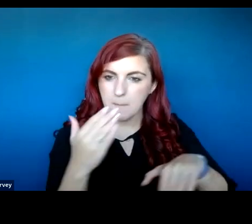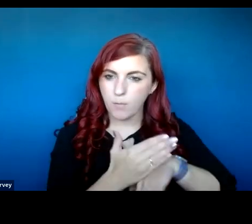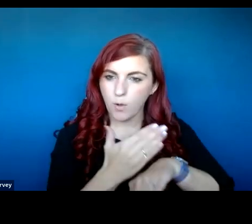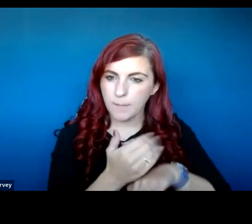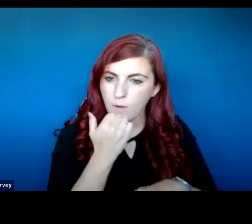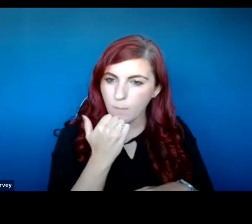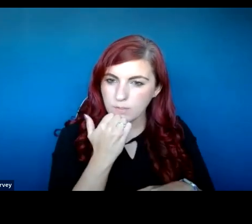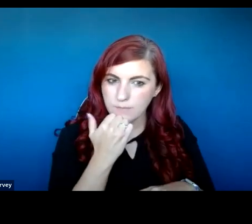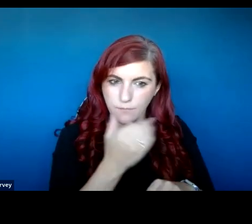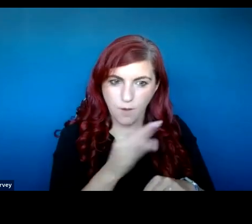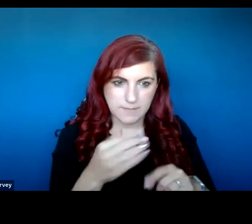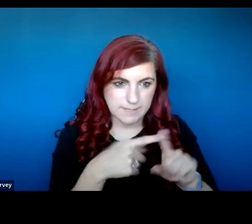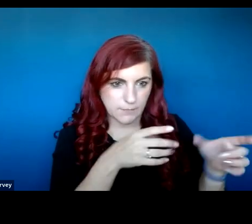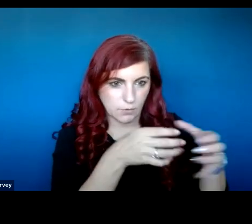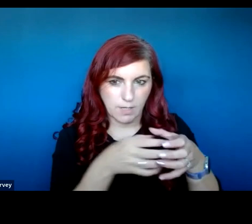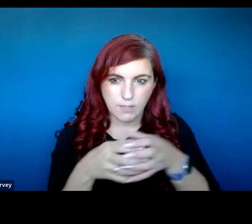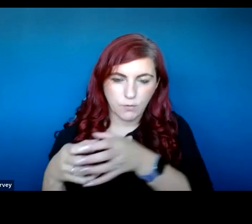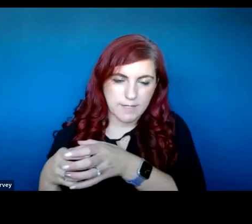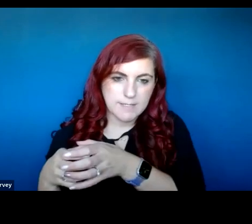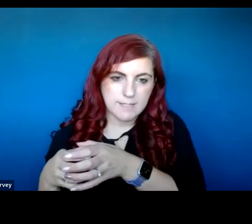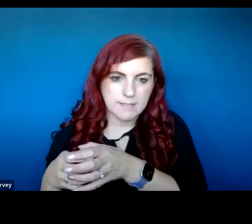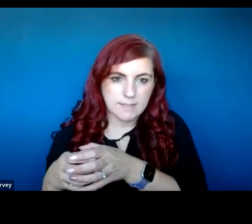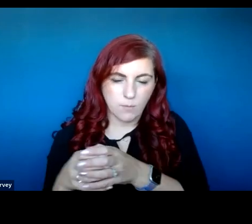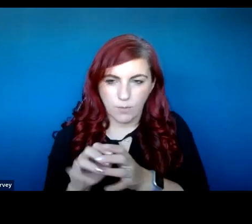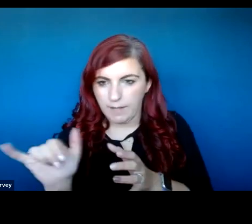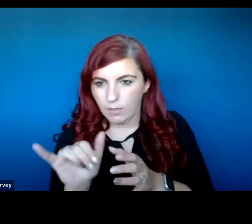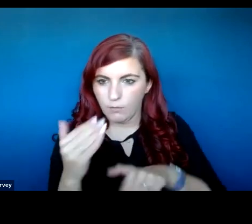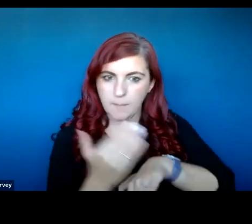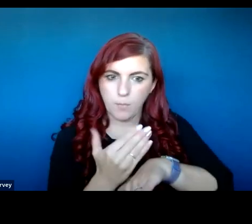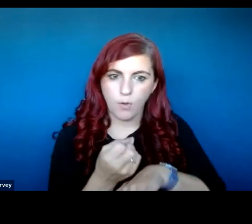different categories of respondents that were either employed or self-employed.